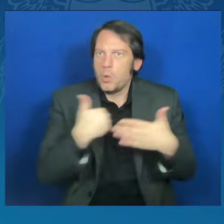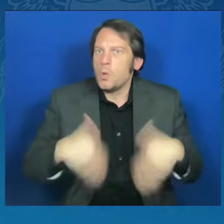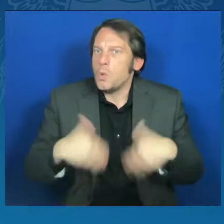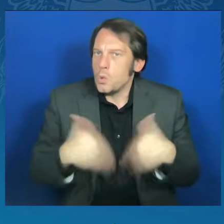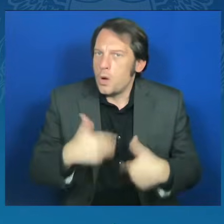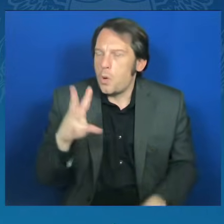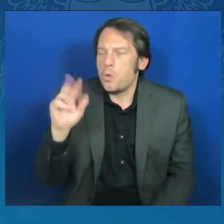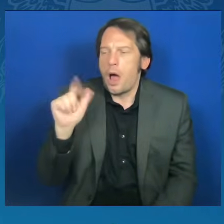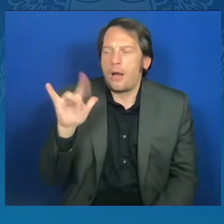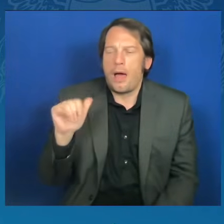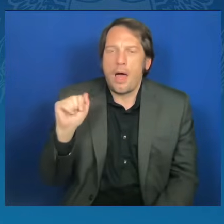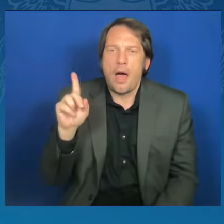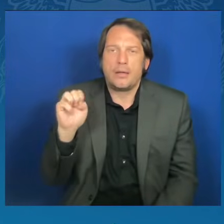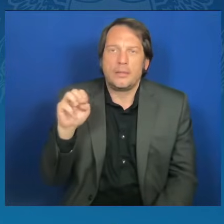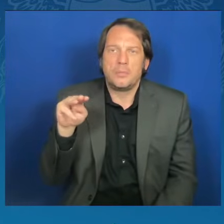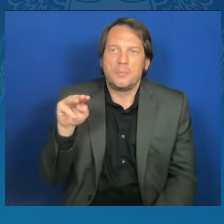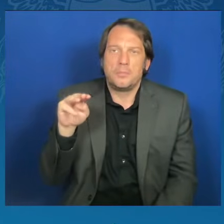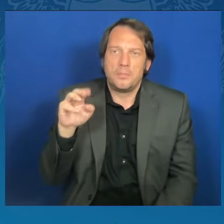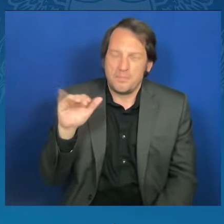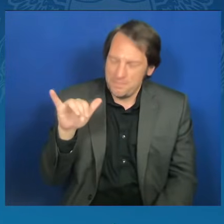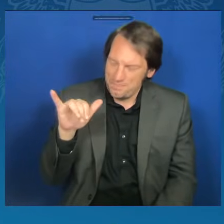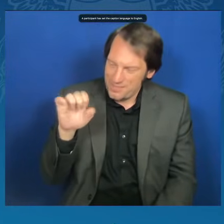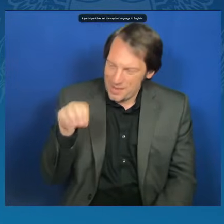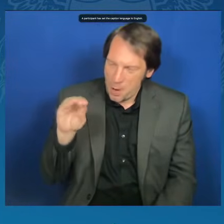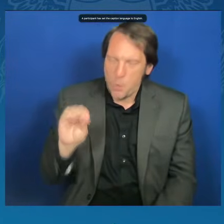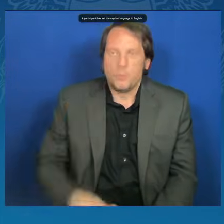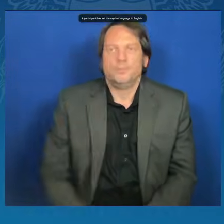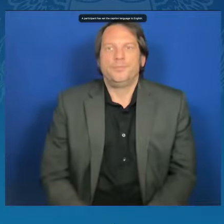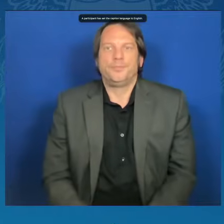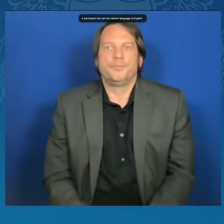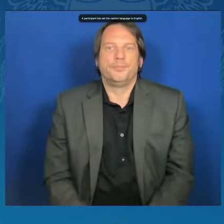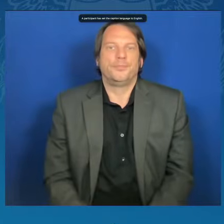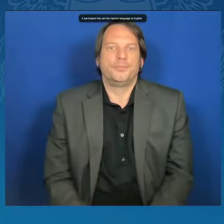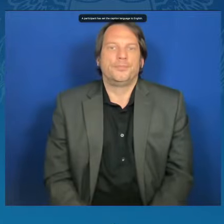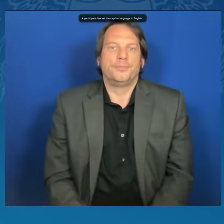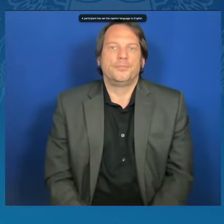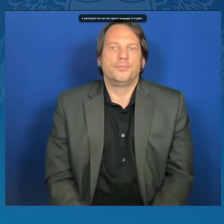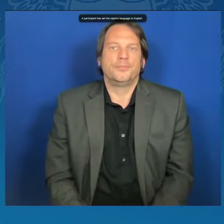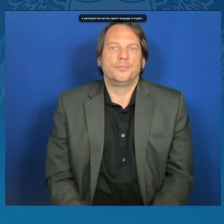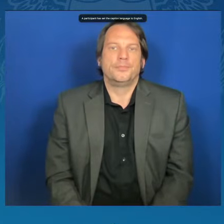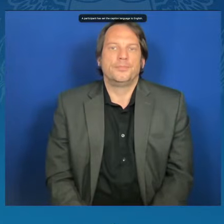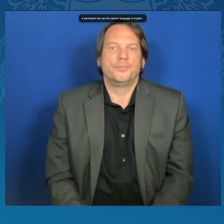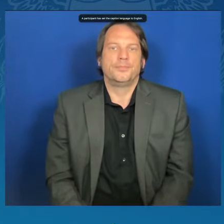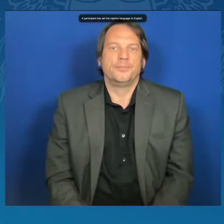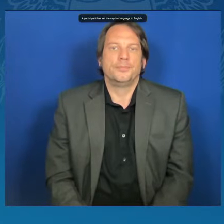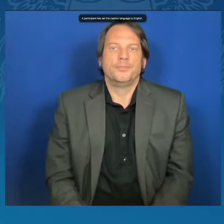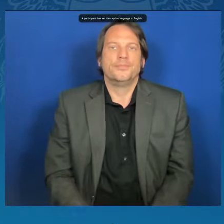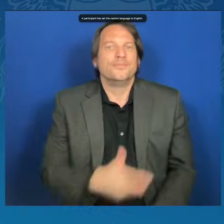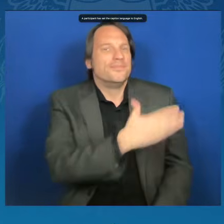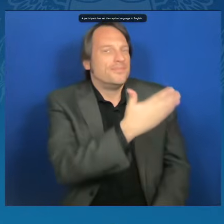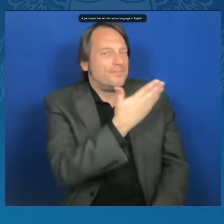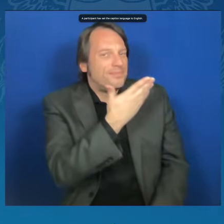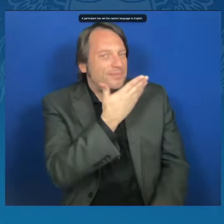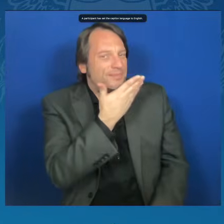Deputy Secretary Aramayo: Thank you, Mr. Governor. Madam Vice President, it is so wonderful to be here. In my job as Deputy Secretary of the Treasury,